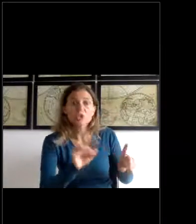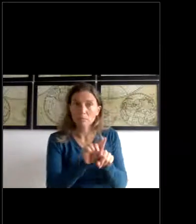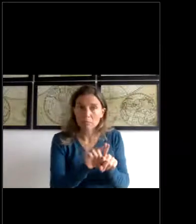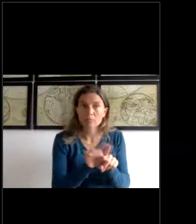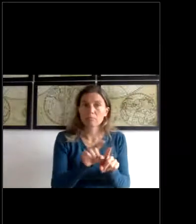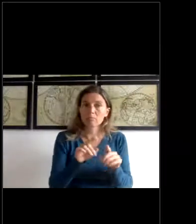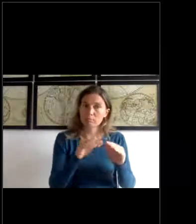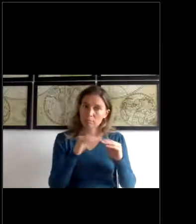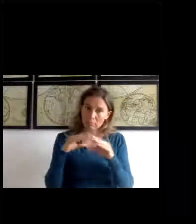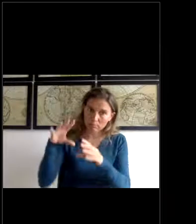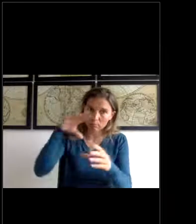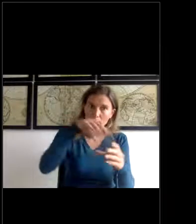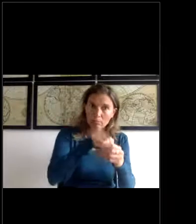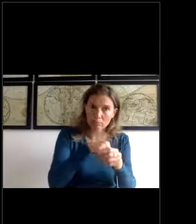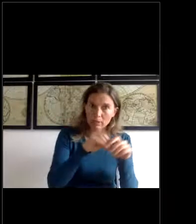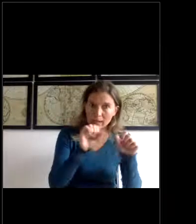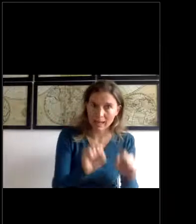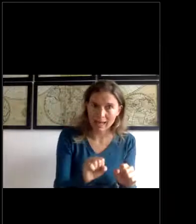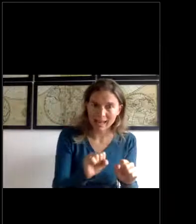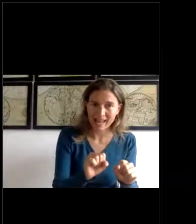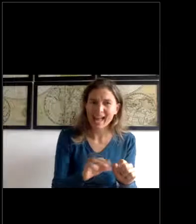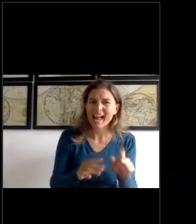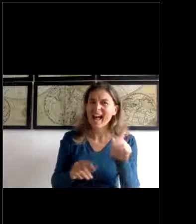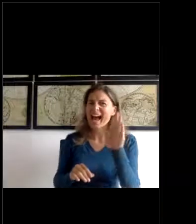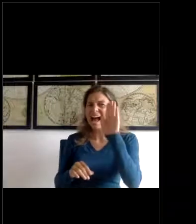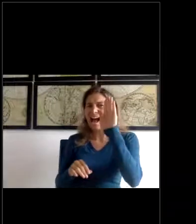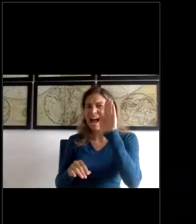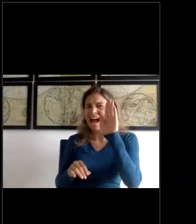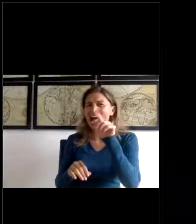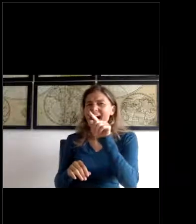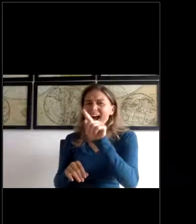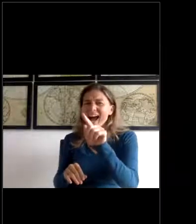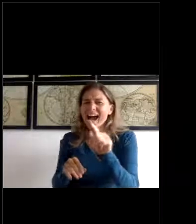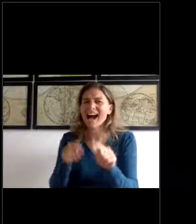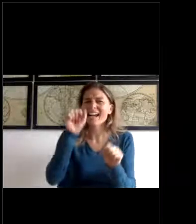Charlotte? Could you slow down a tiny bit?